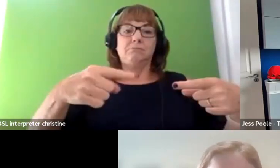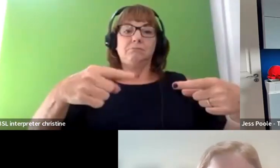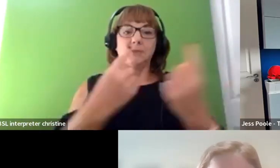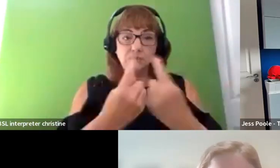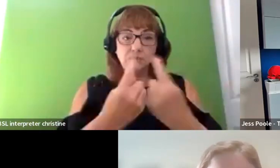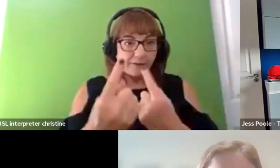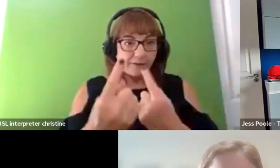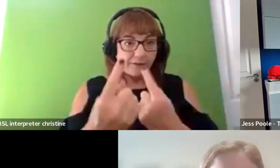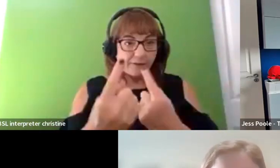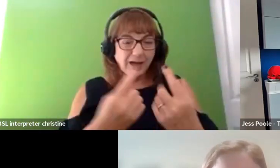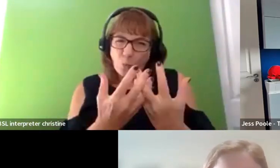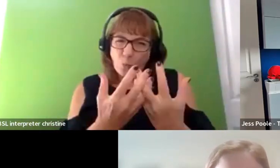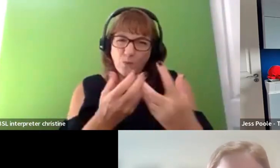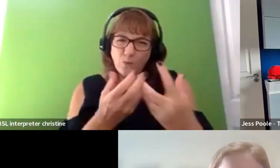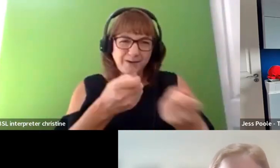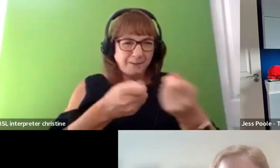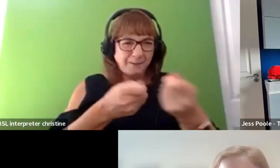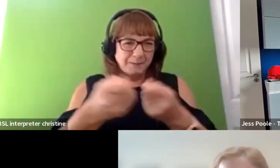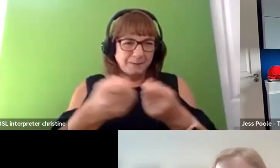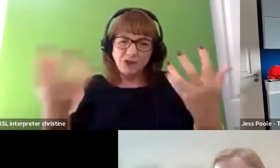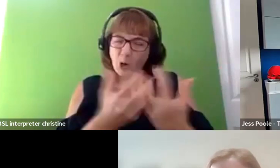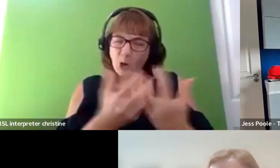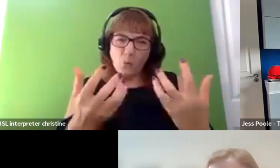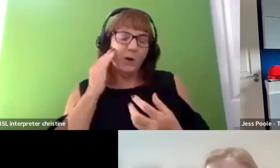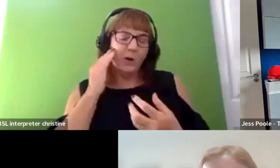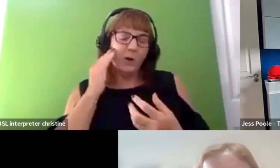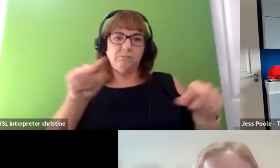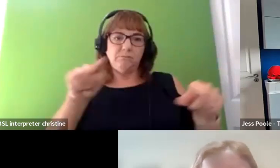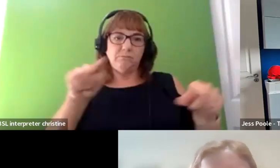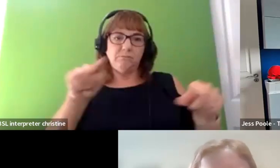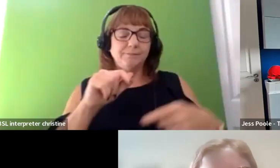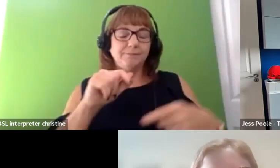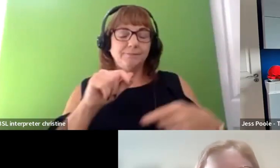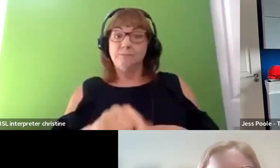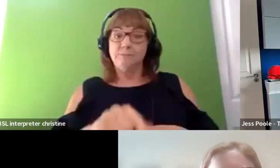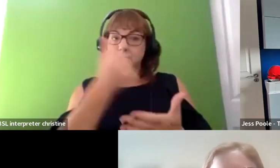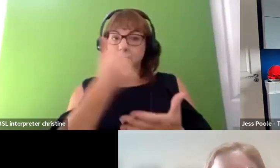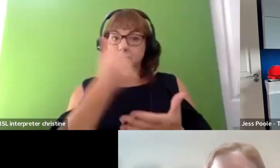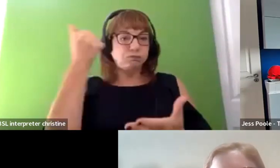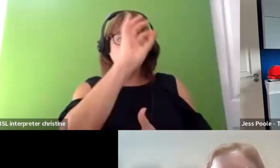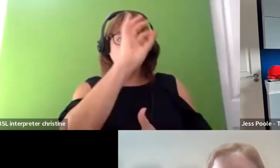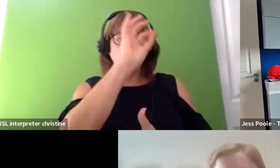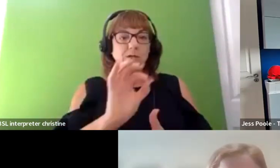would we go about facilitating that? Yeah, amazing question, yes thank you so much. So what I wanted